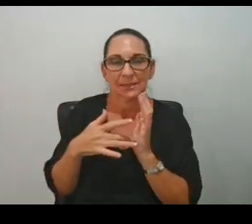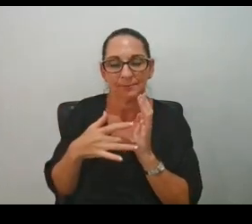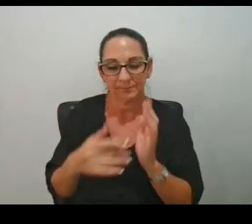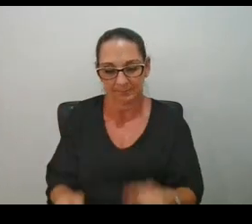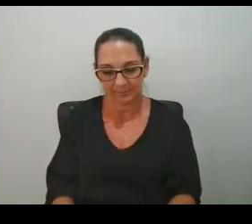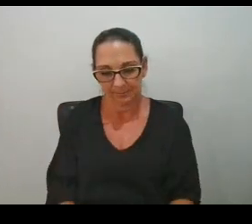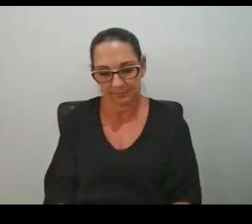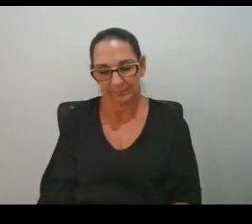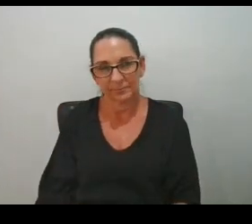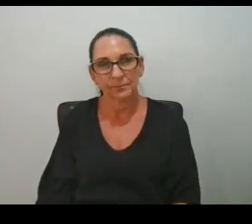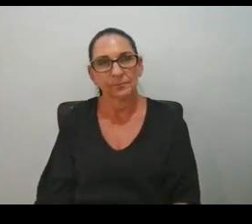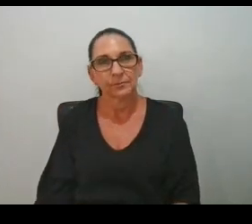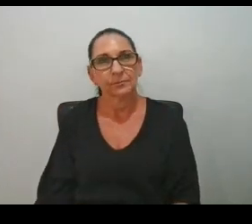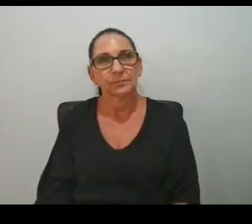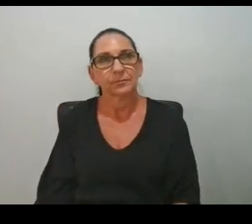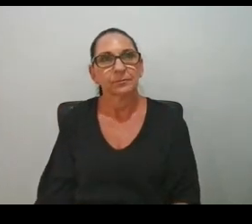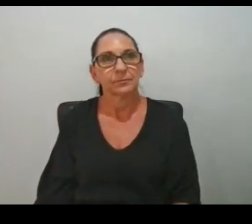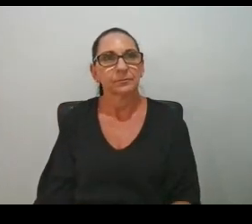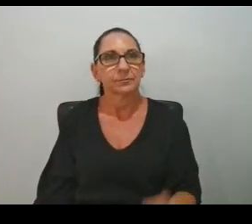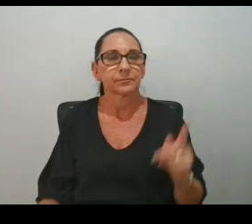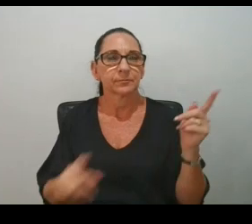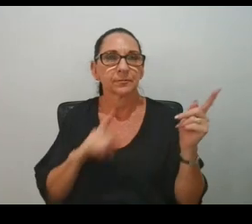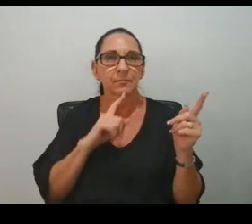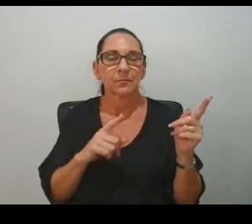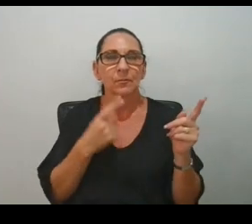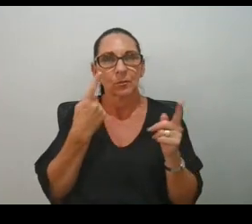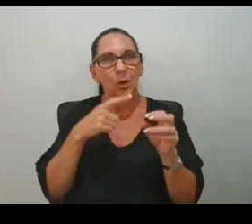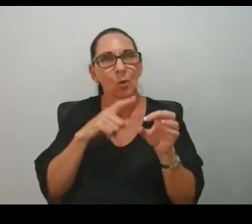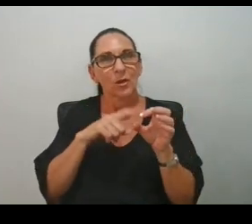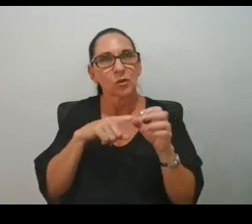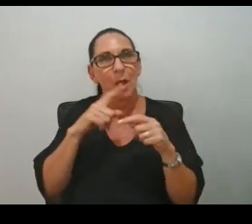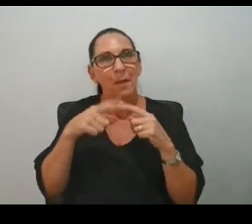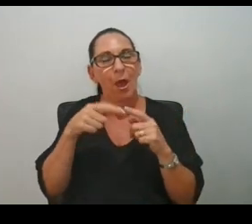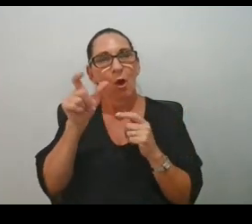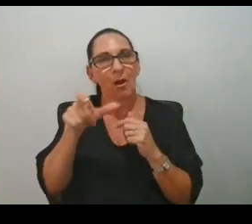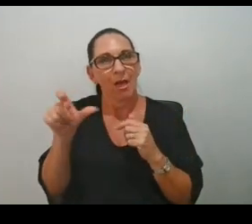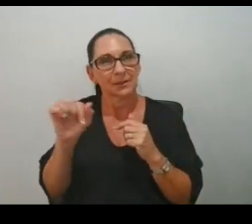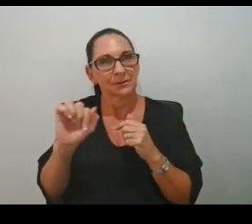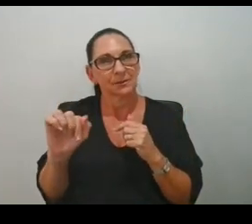there's a couple of questions come through of us about a particular client's matter so for example